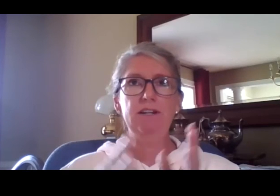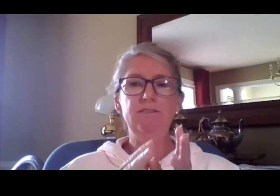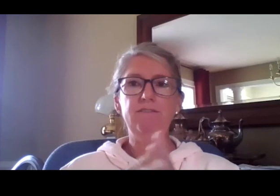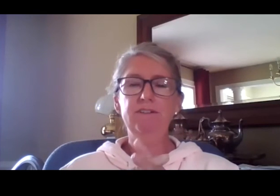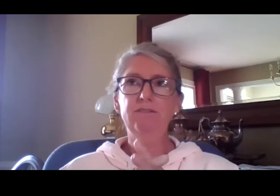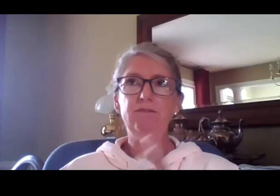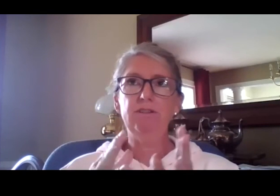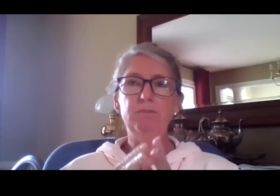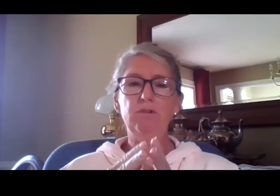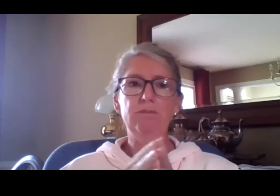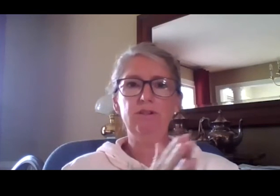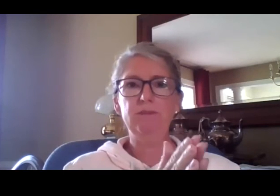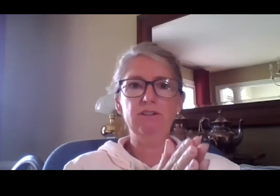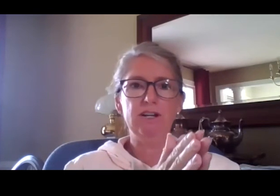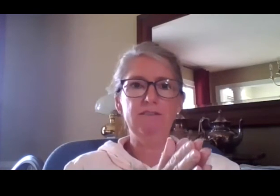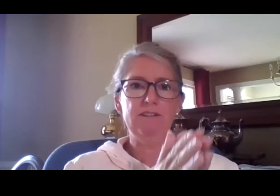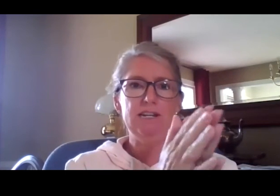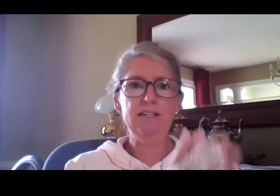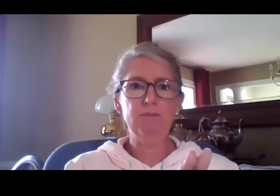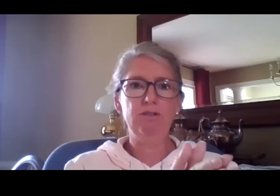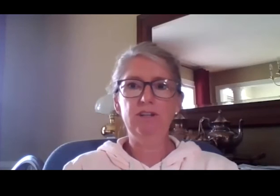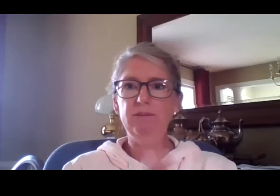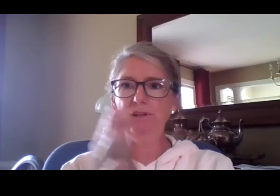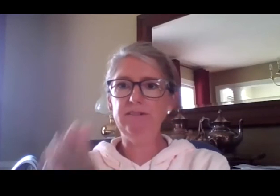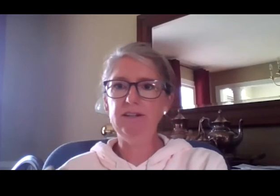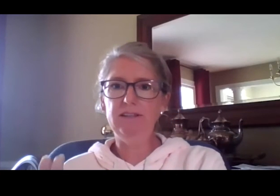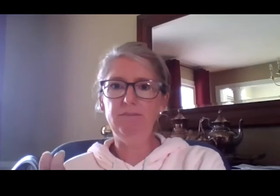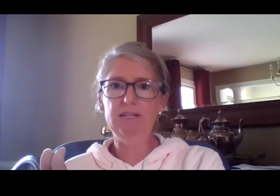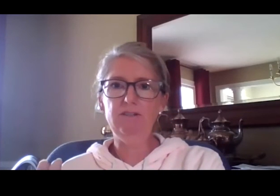of, with supported employment you are kind of taking the person and placing them into